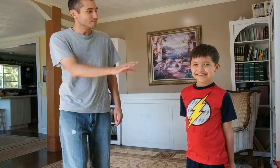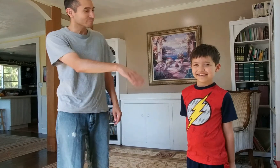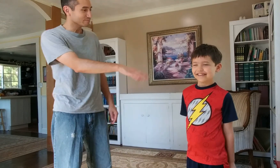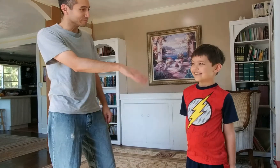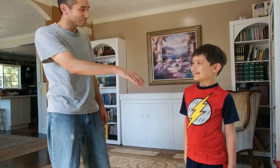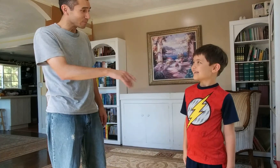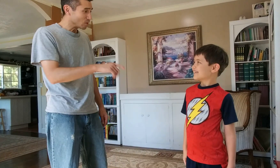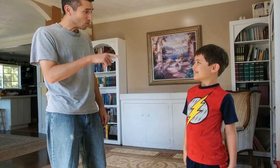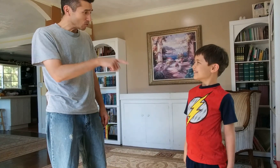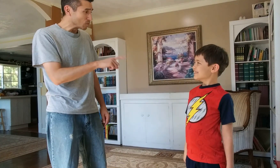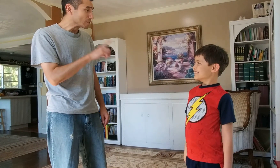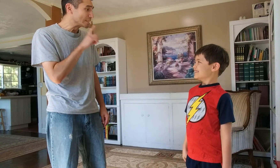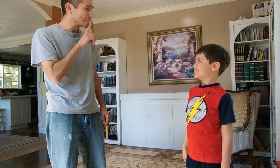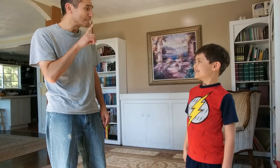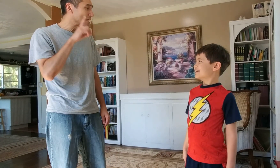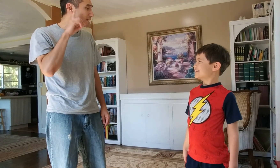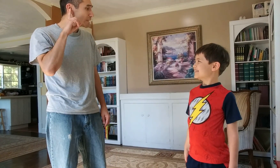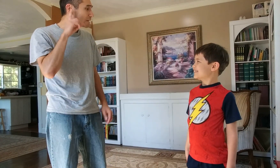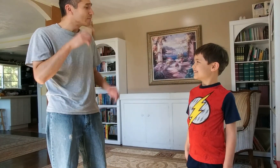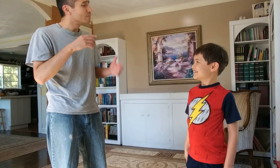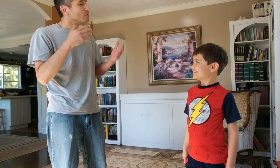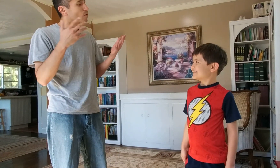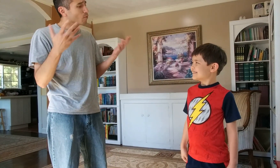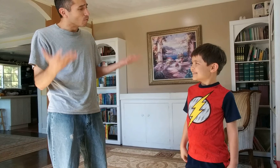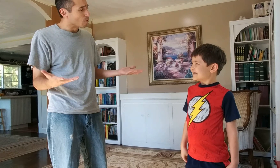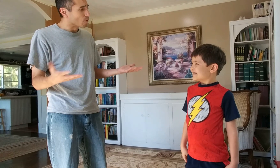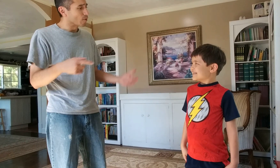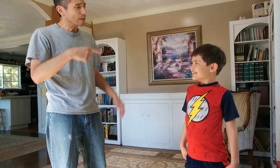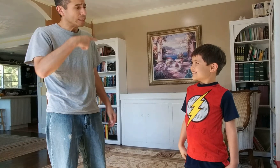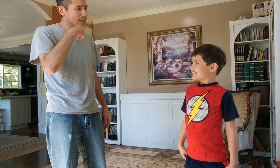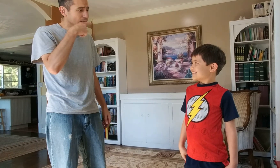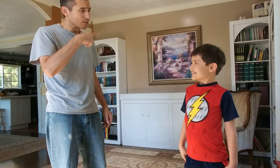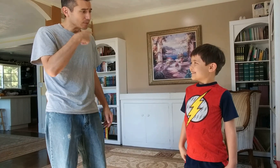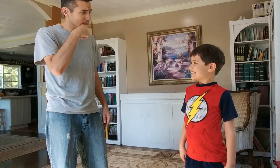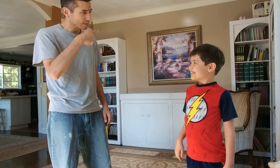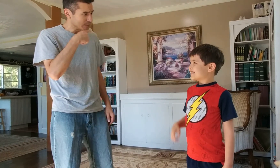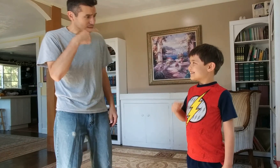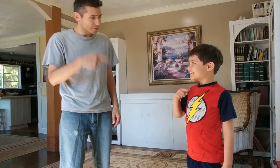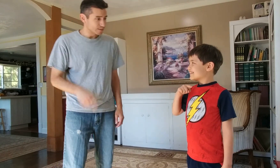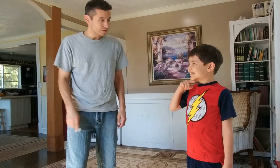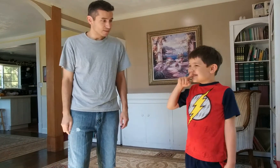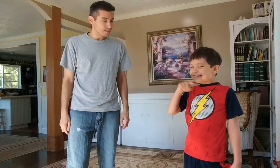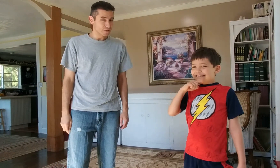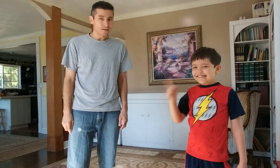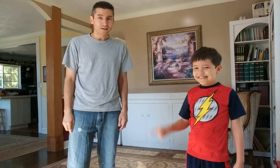HEY, YOU DEAF OR HEARING? HEARING